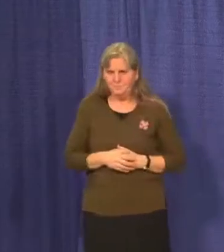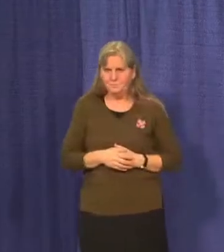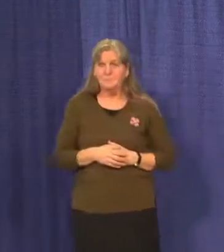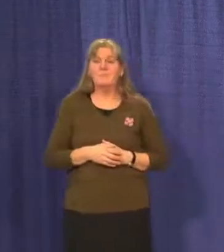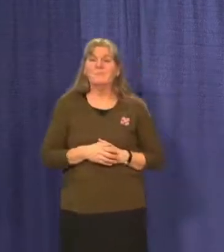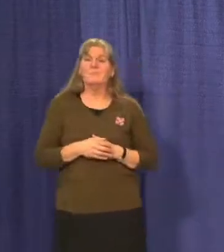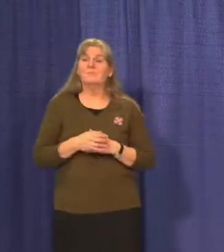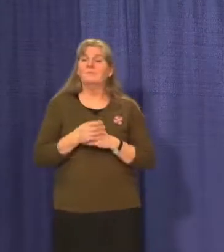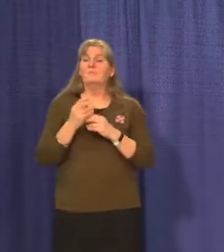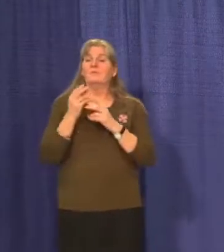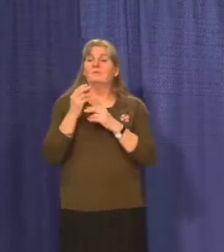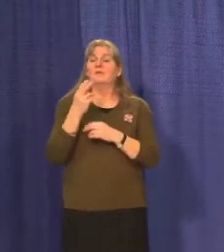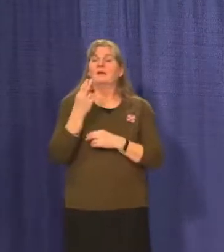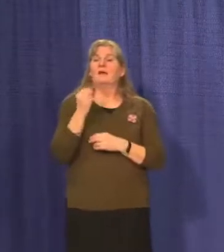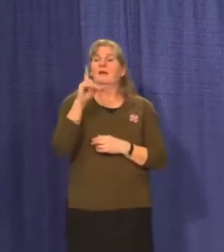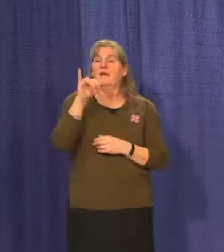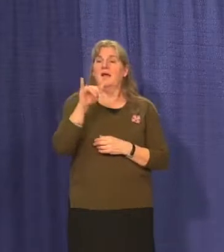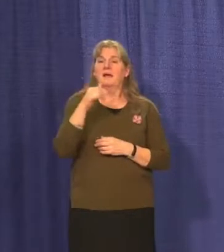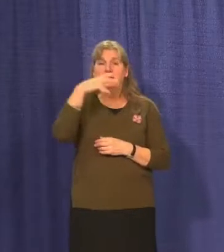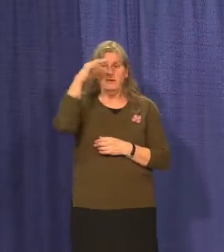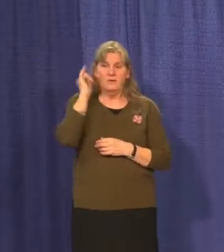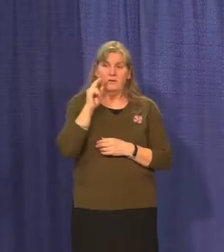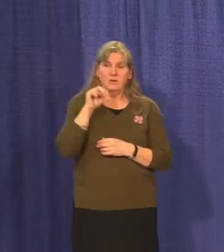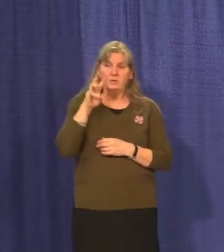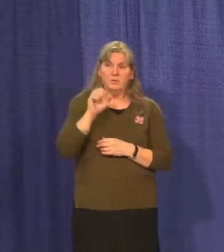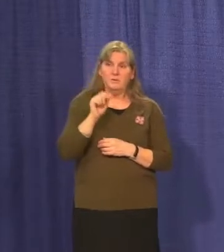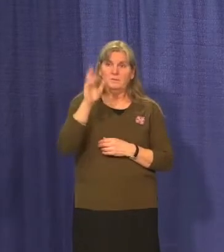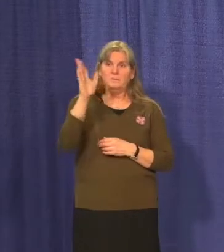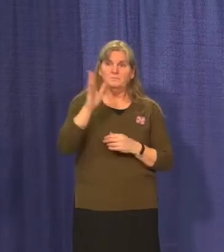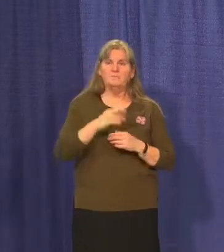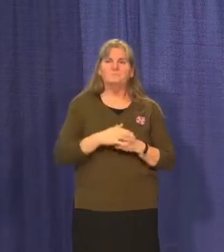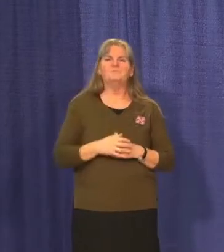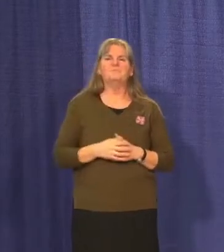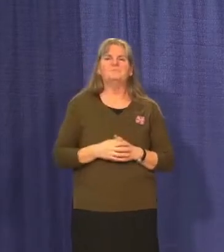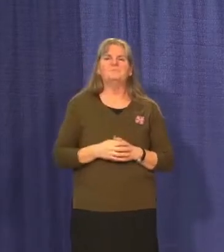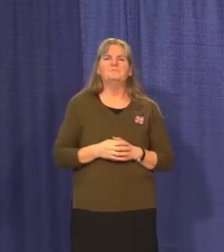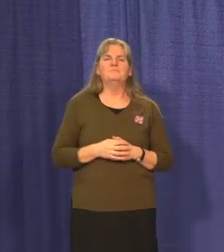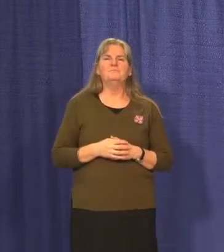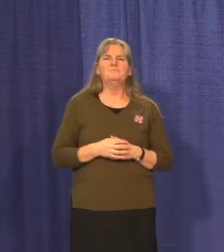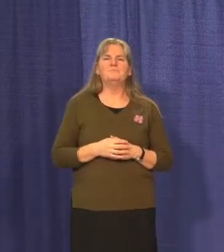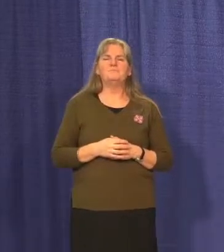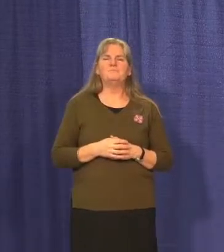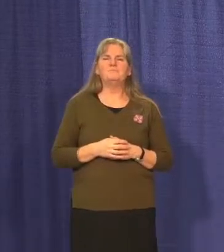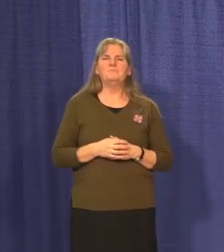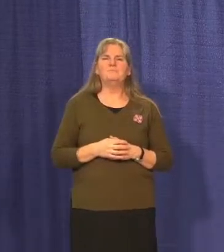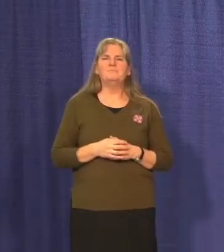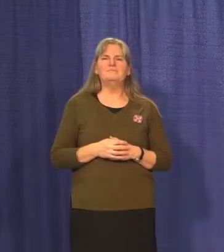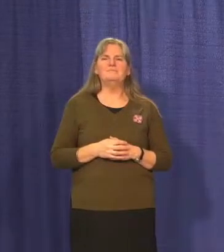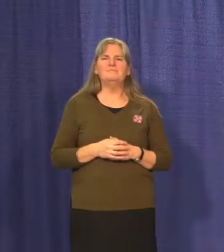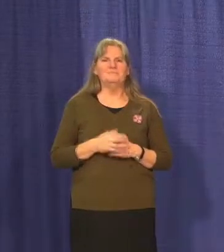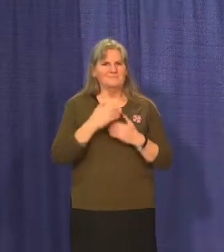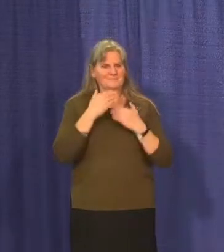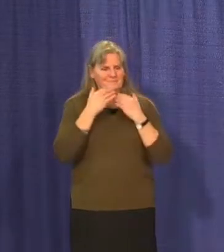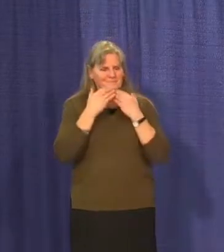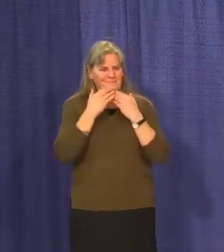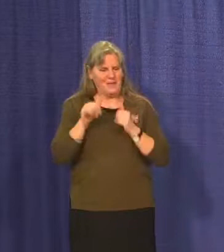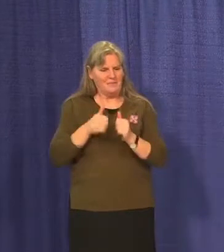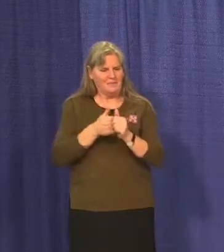We will now go to reporters and we will begin with Haley, Yukon News. Reporter: Thank you for the